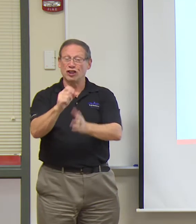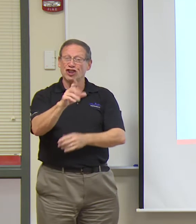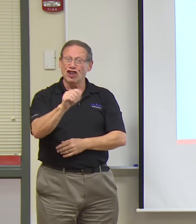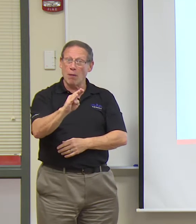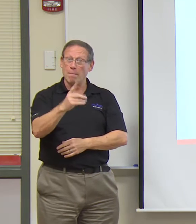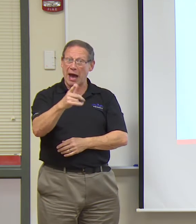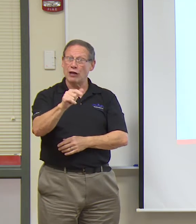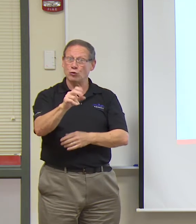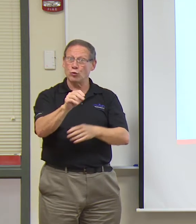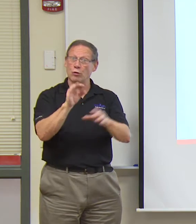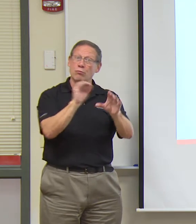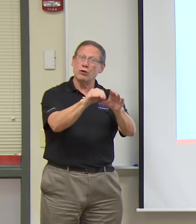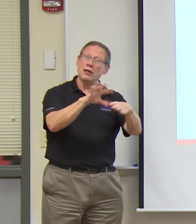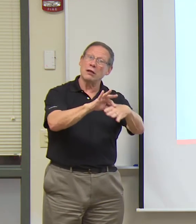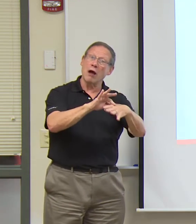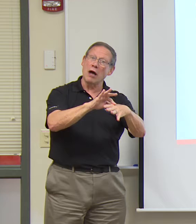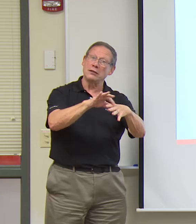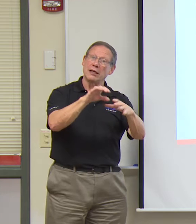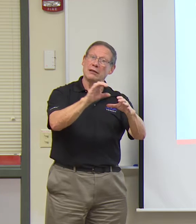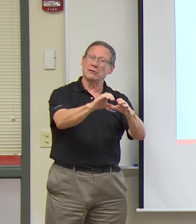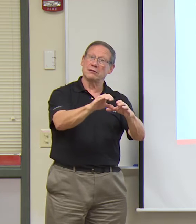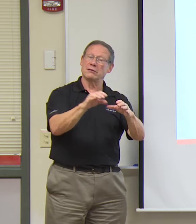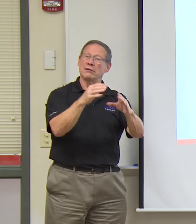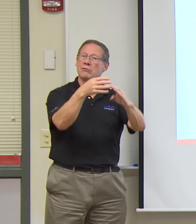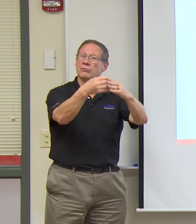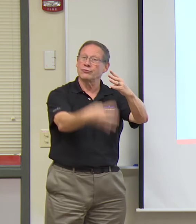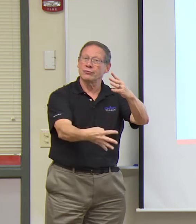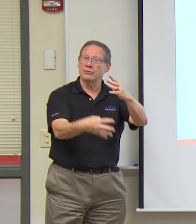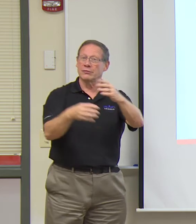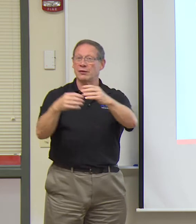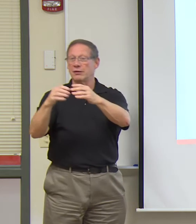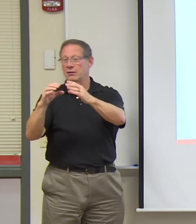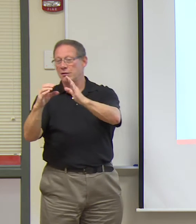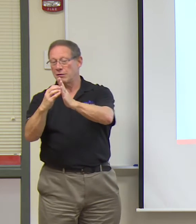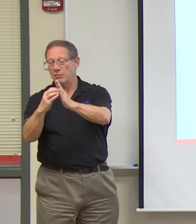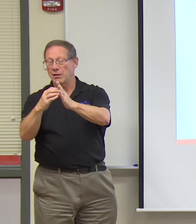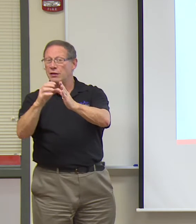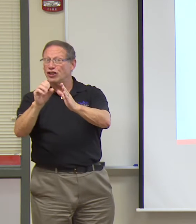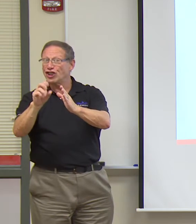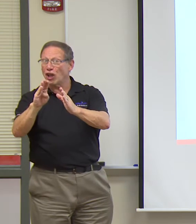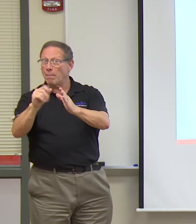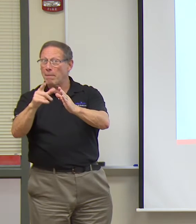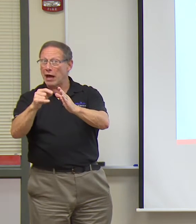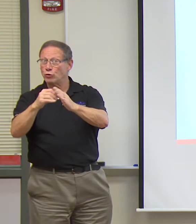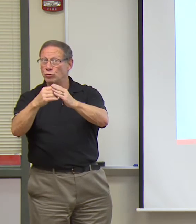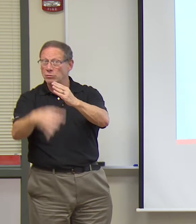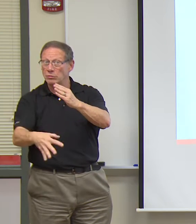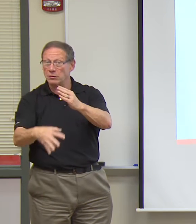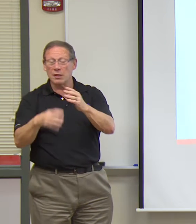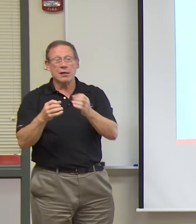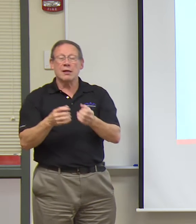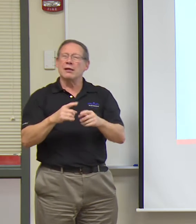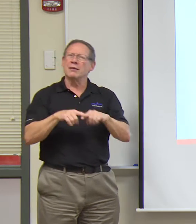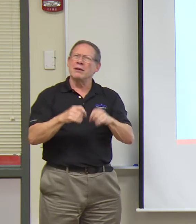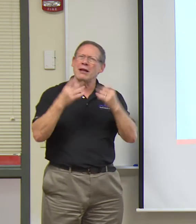So, again, depending on how much you have in terms of worksheets or notes or presentations,